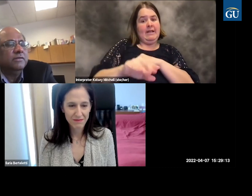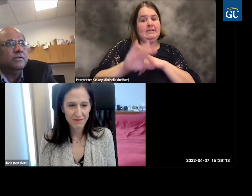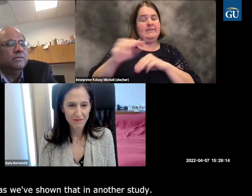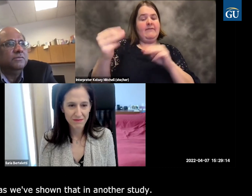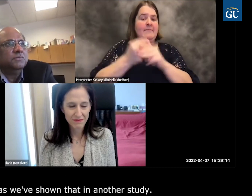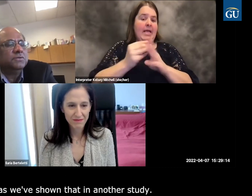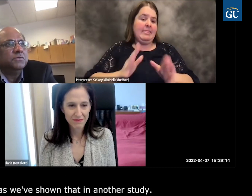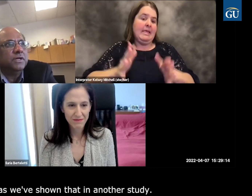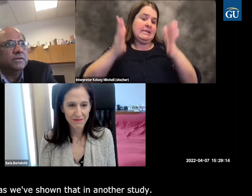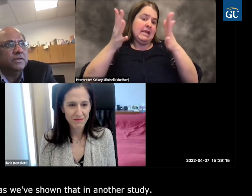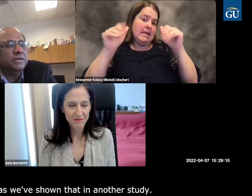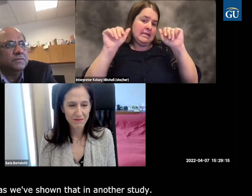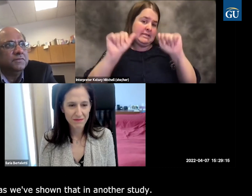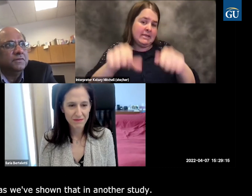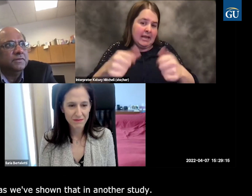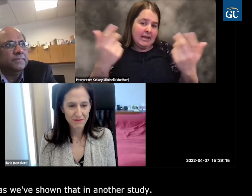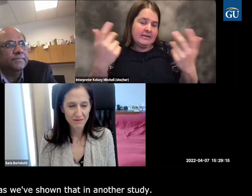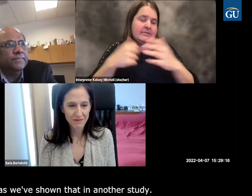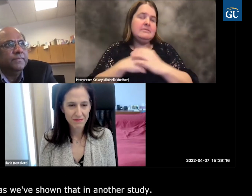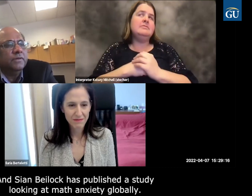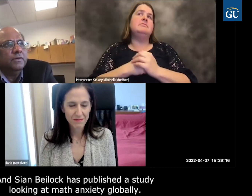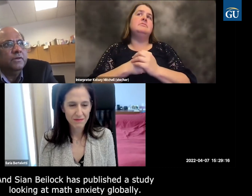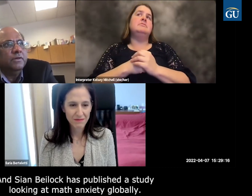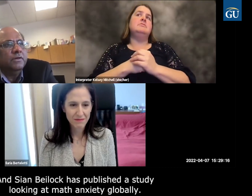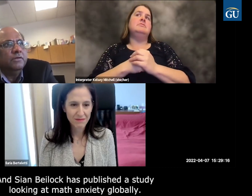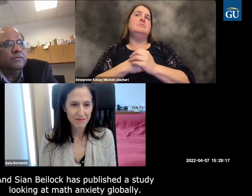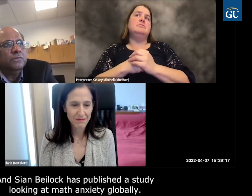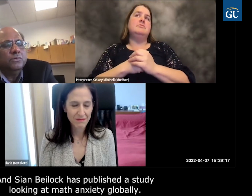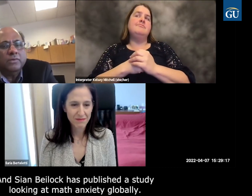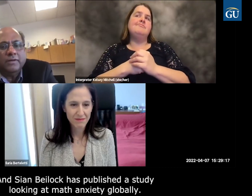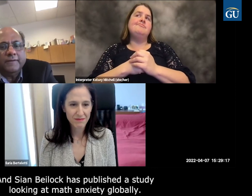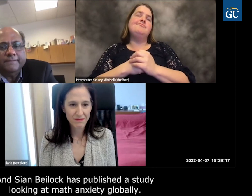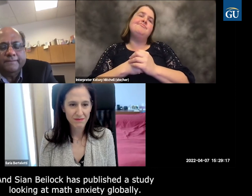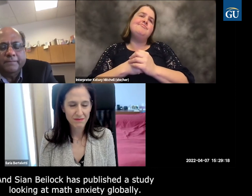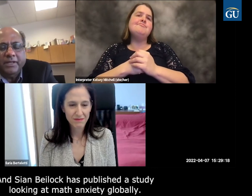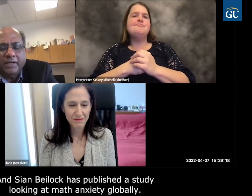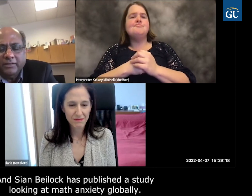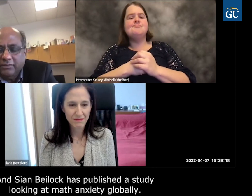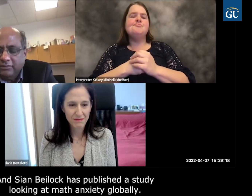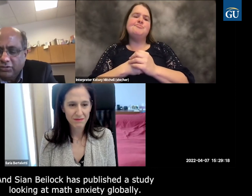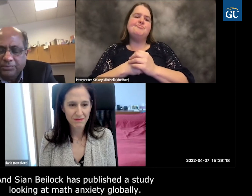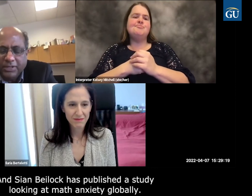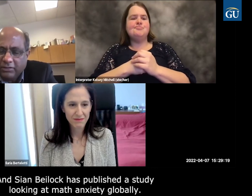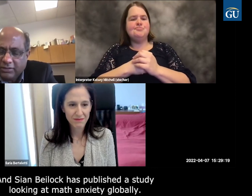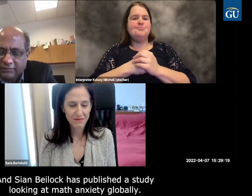as we've shown that in another study